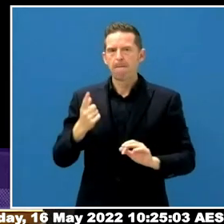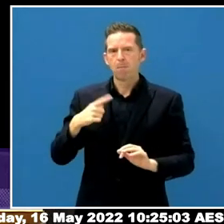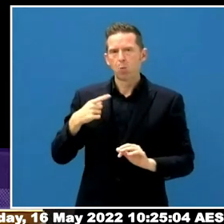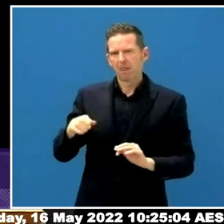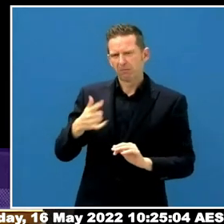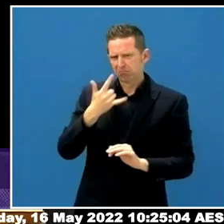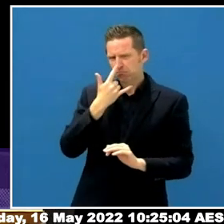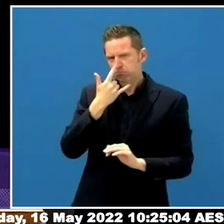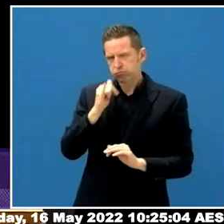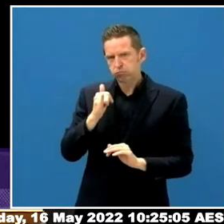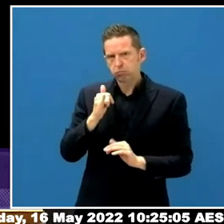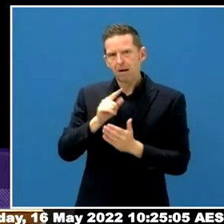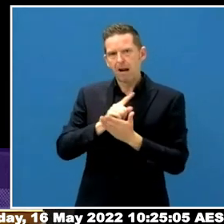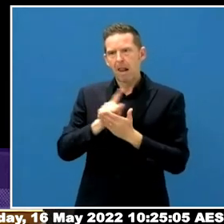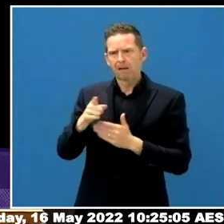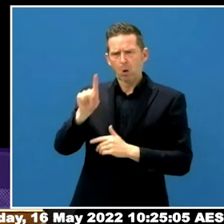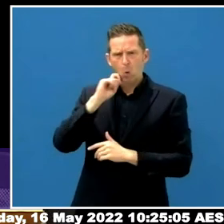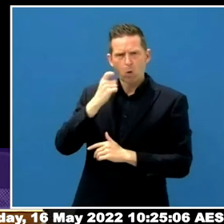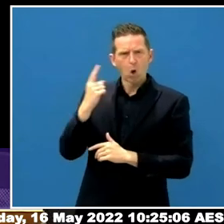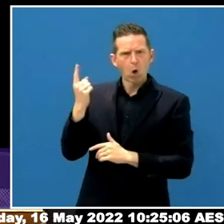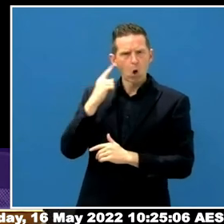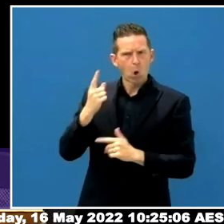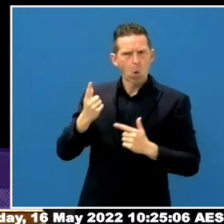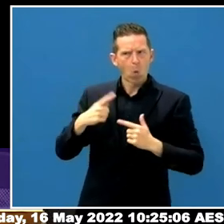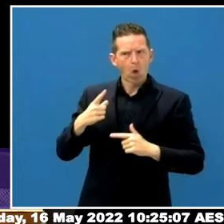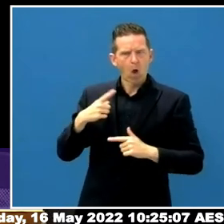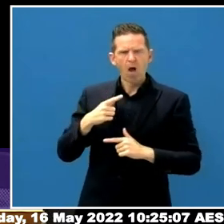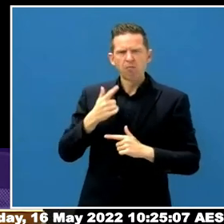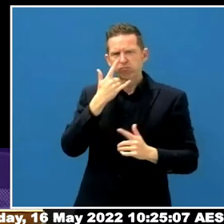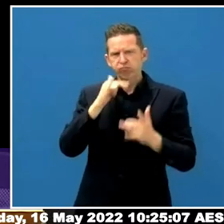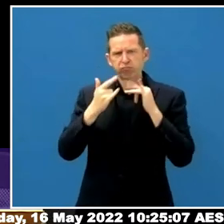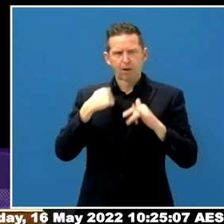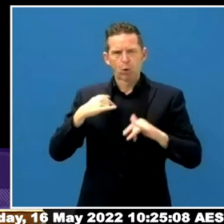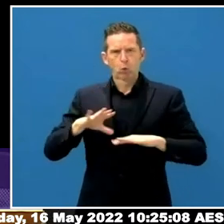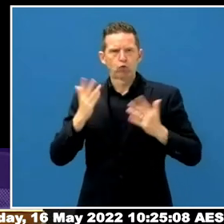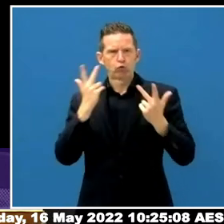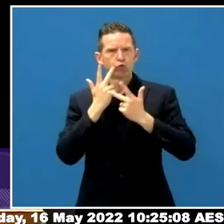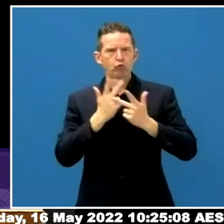apparent. It is important, however, for you to understand the nature of the abuse